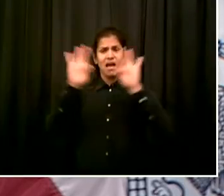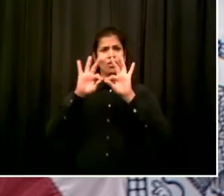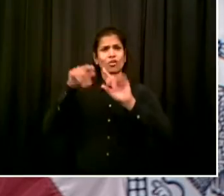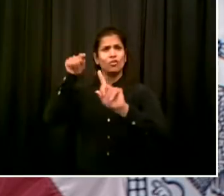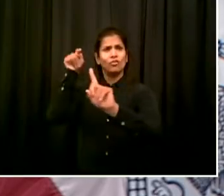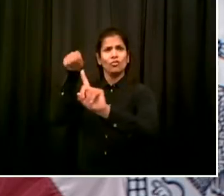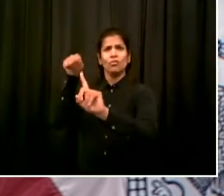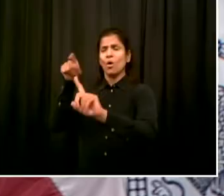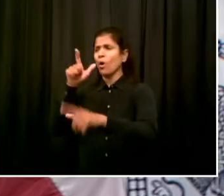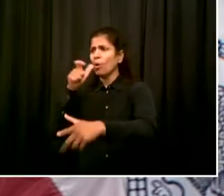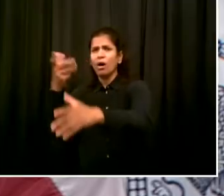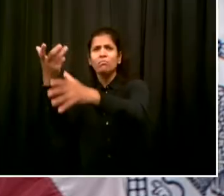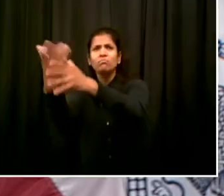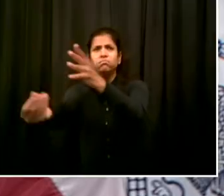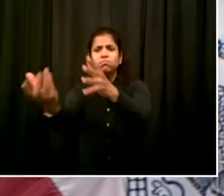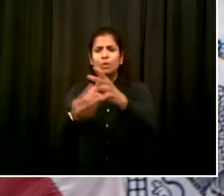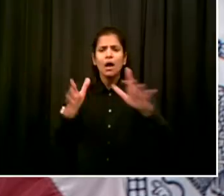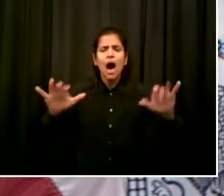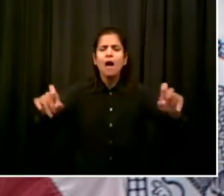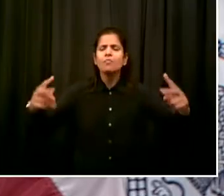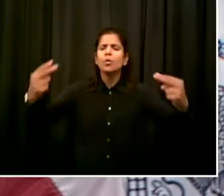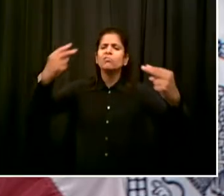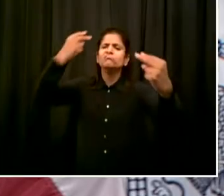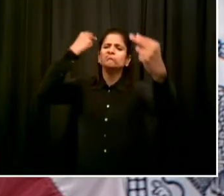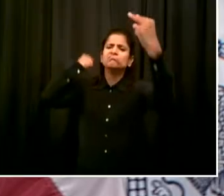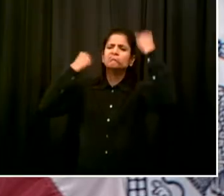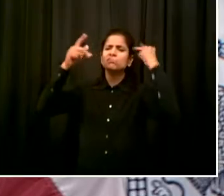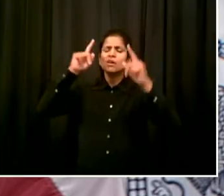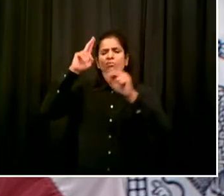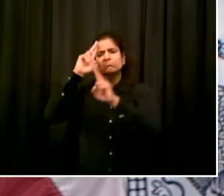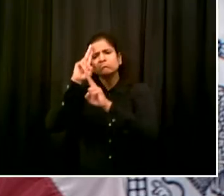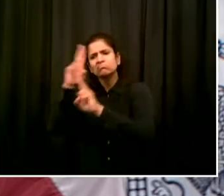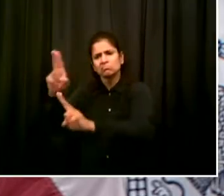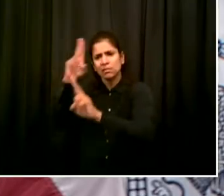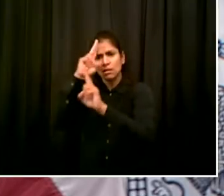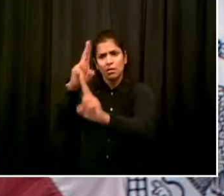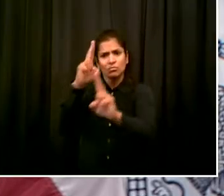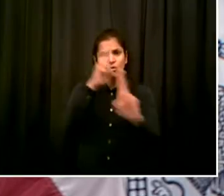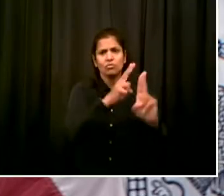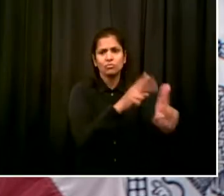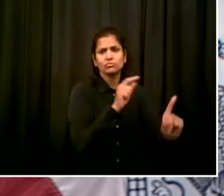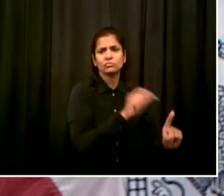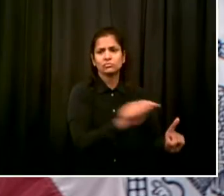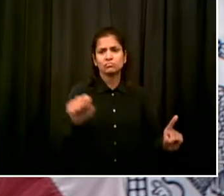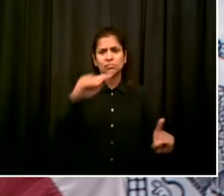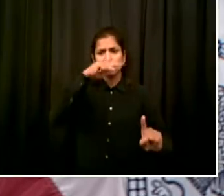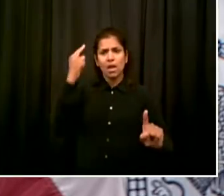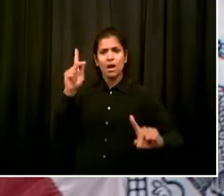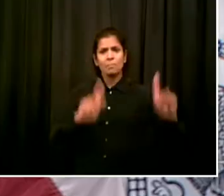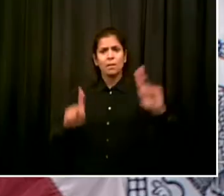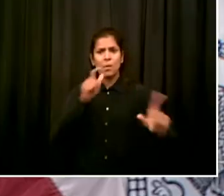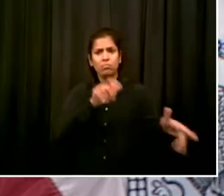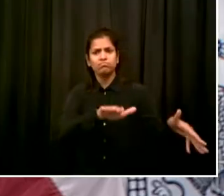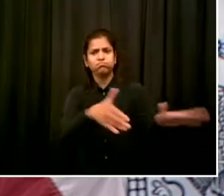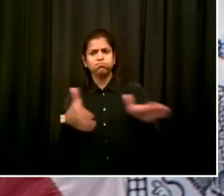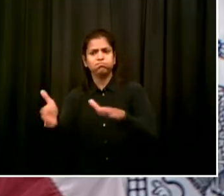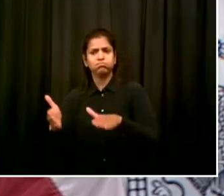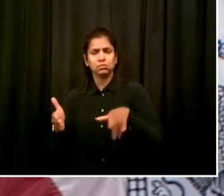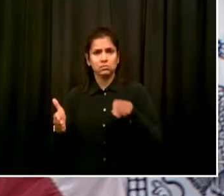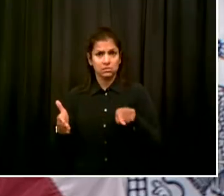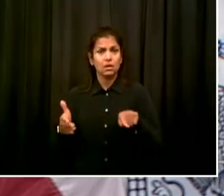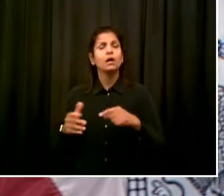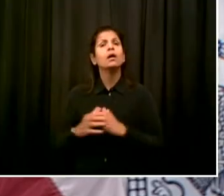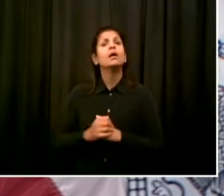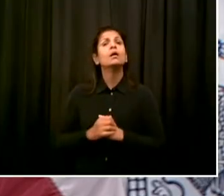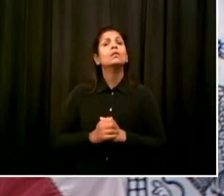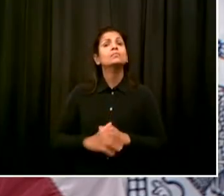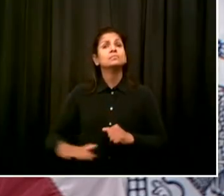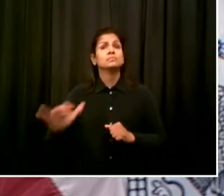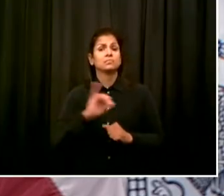OPST . I SPEND A